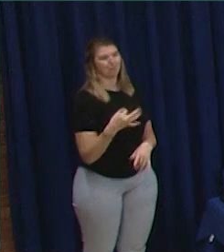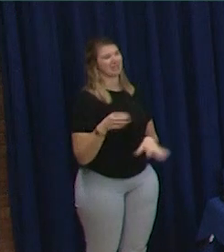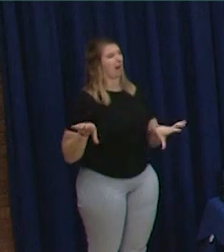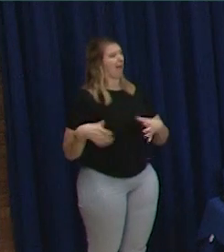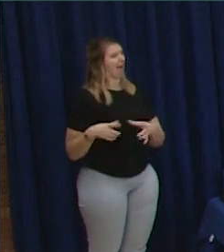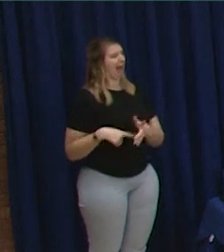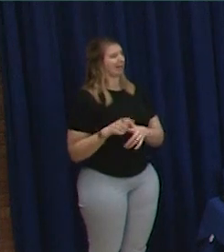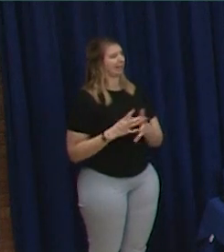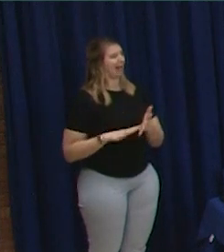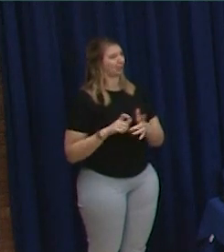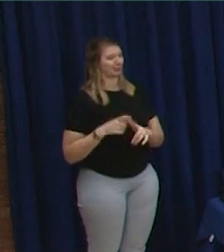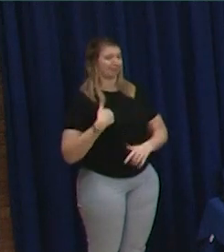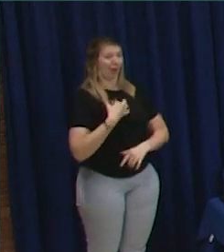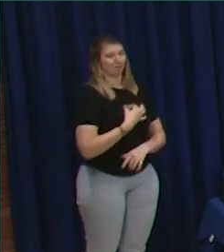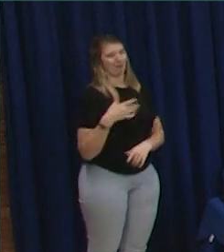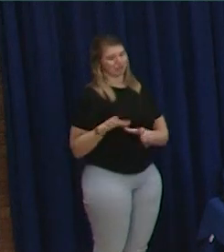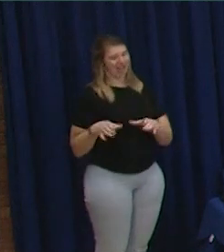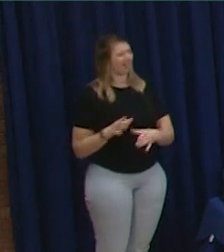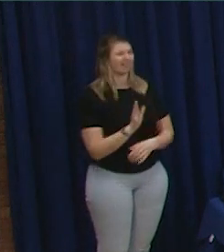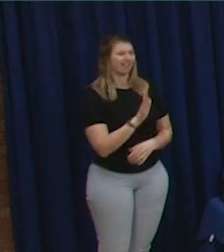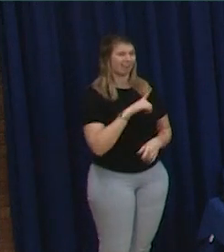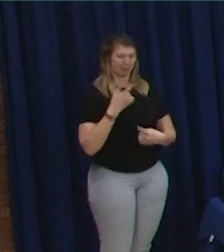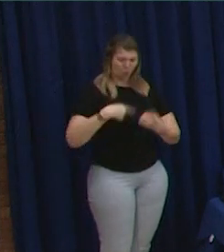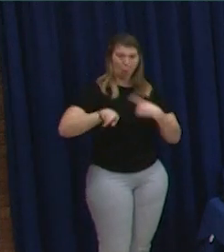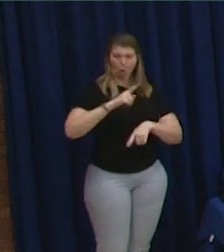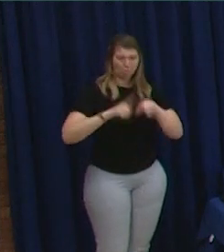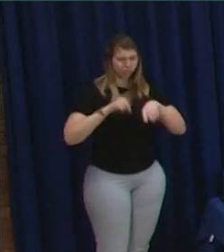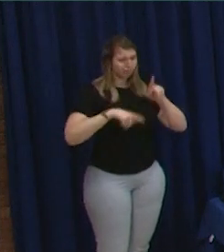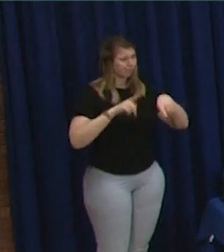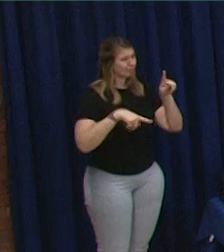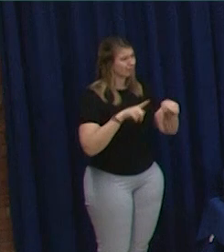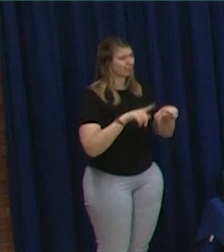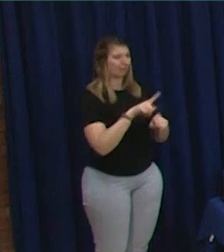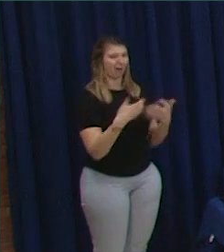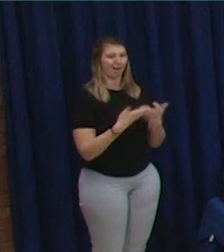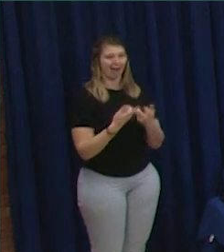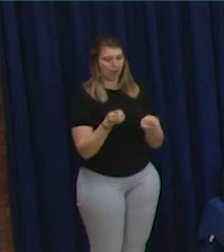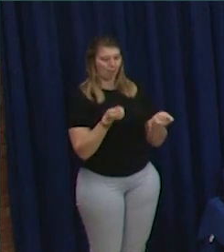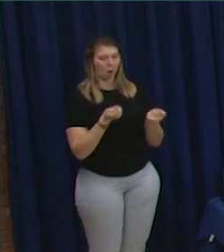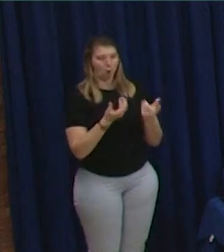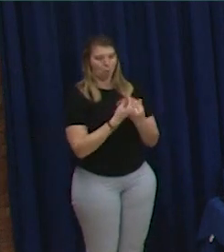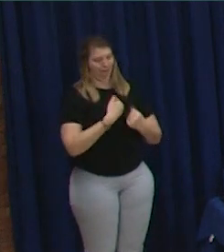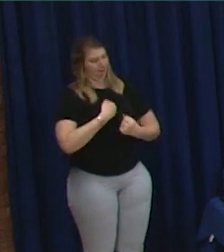actually the way in which we are able to deal with our difference is different as well, the way that